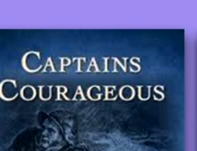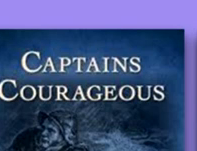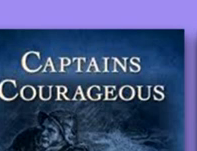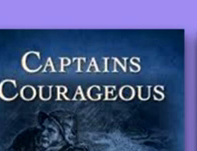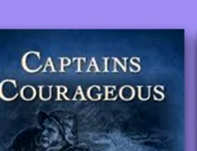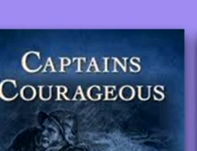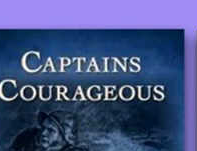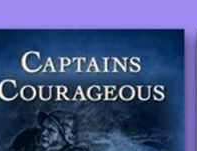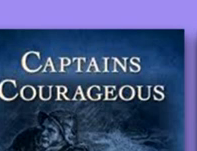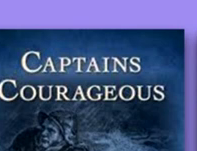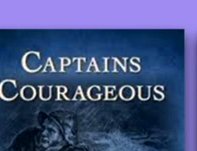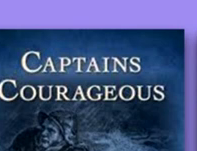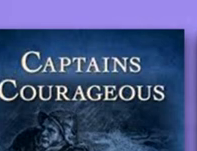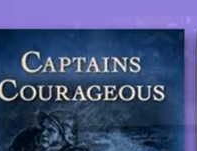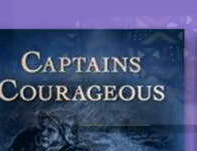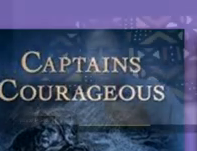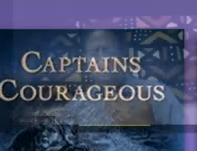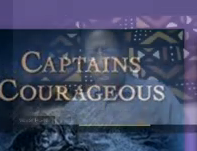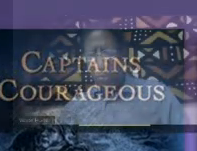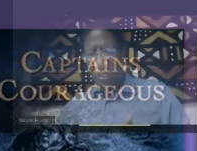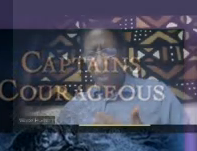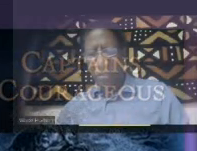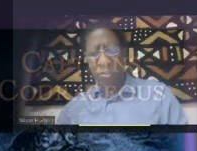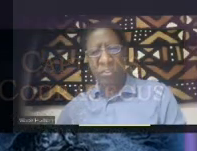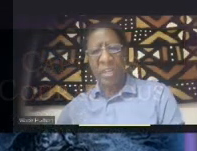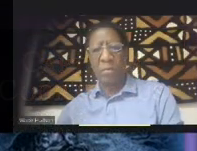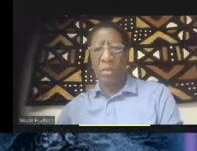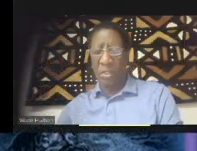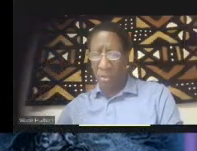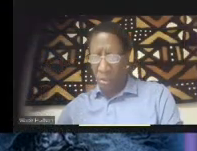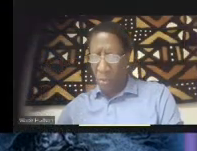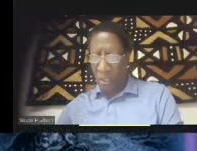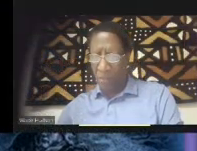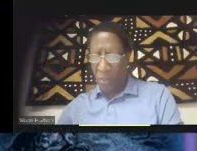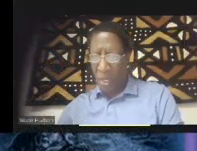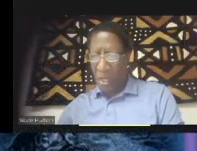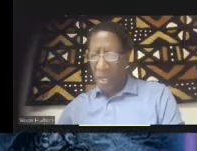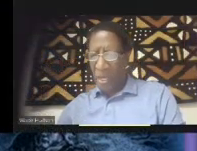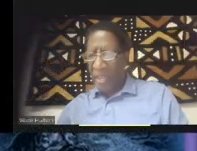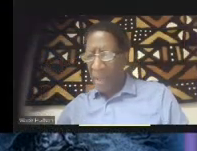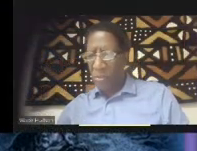Although "The White Man's Burden" was written several centuries after slavery was instituted, it captured the